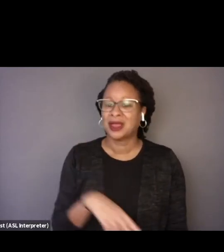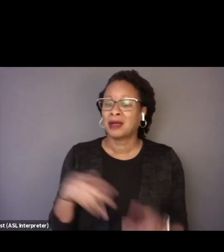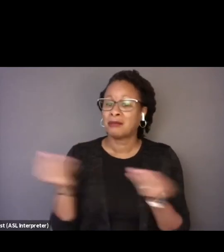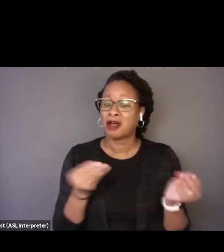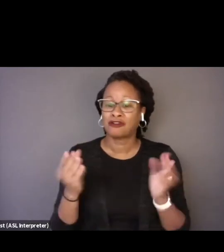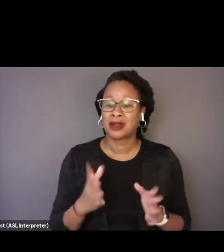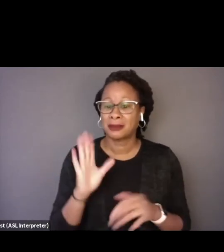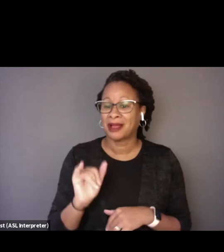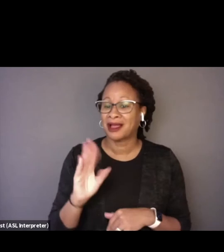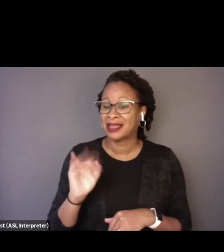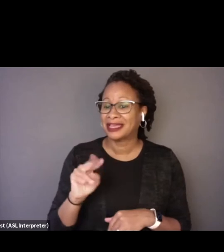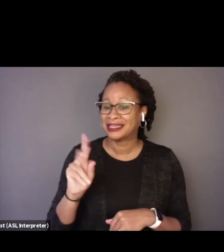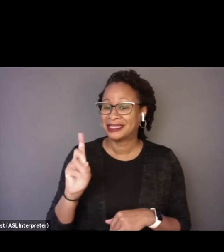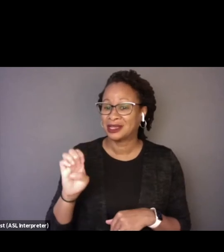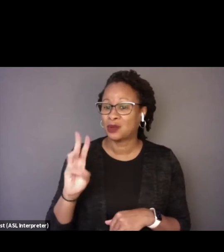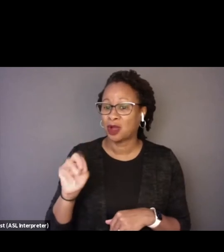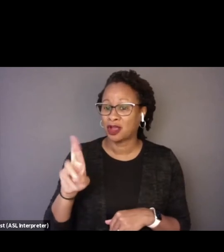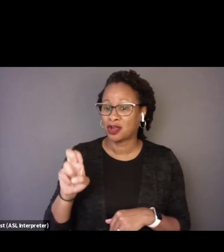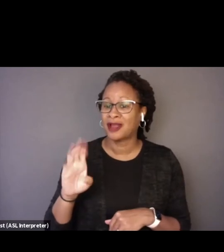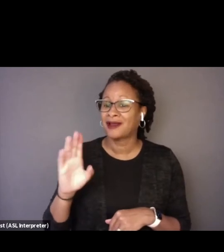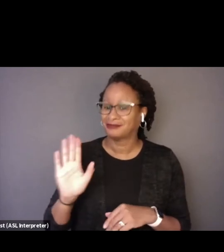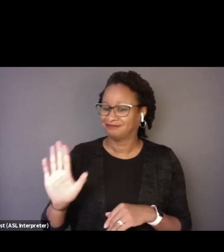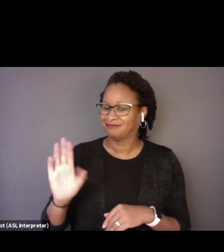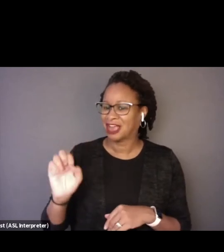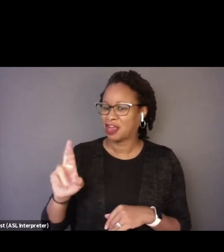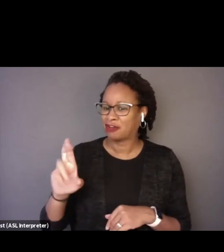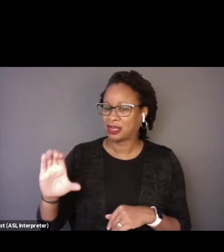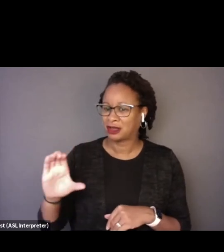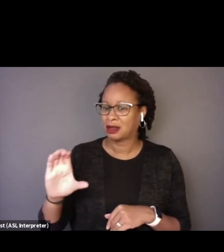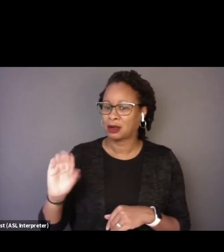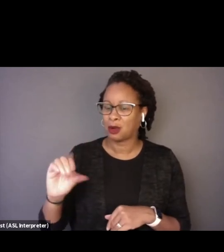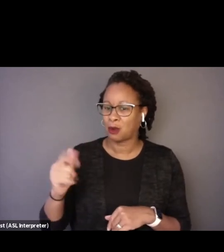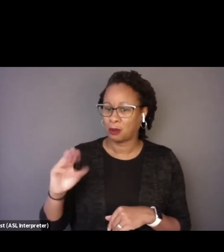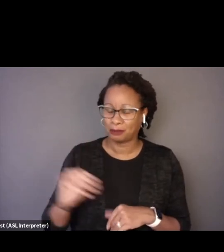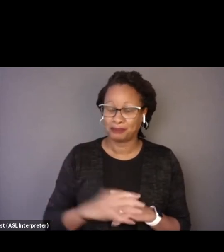Before we get started, as always, I would like to offer just a brief Land Acknowledgement.